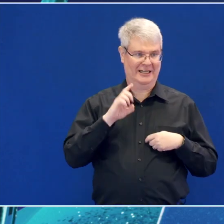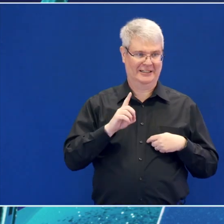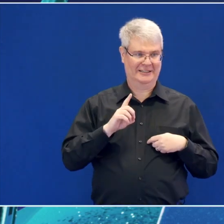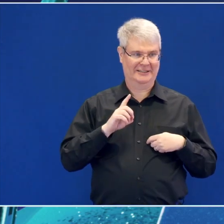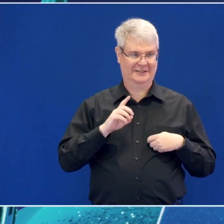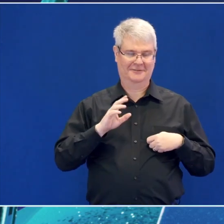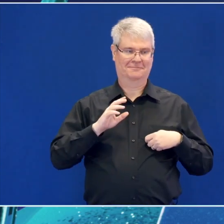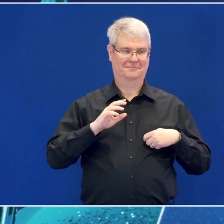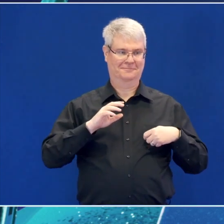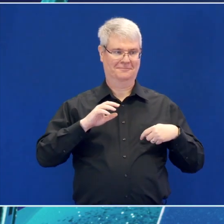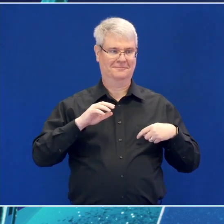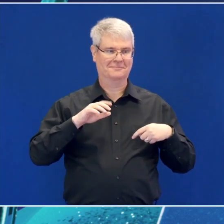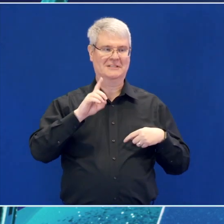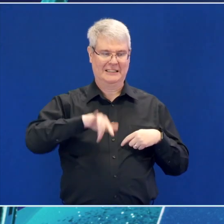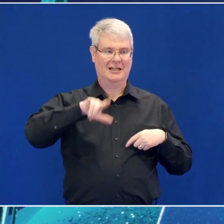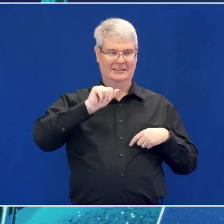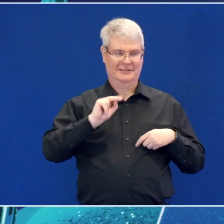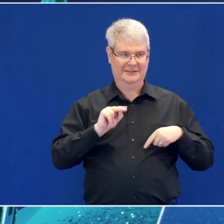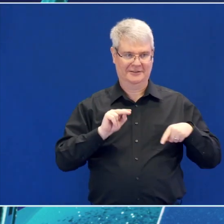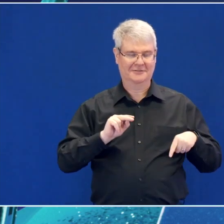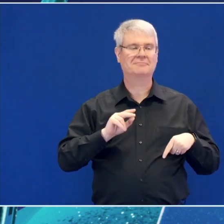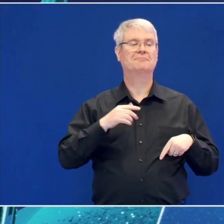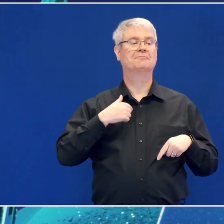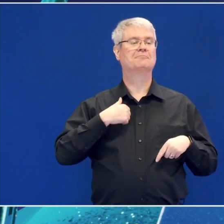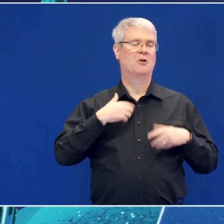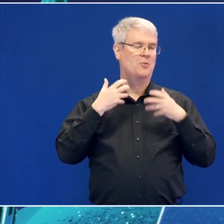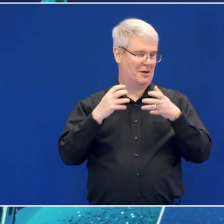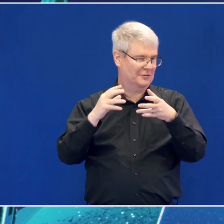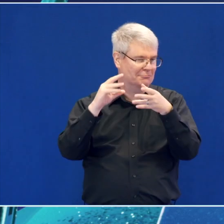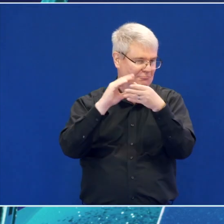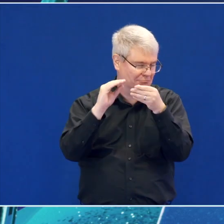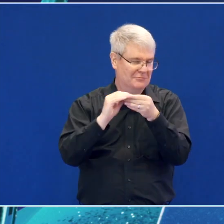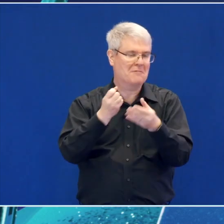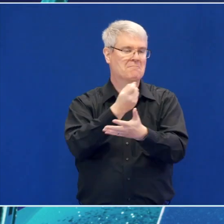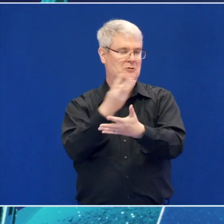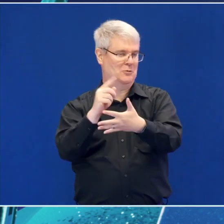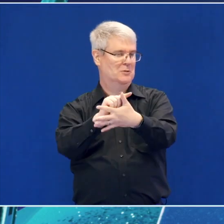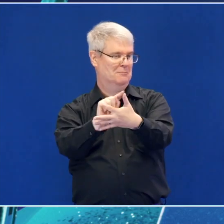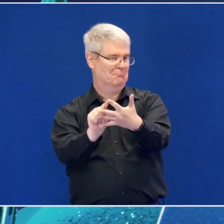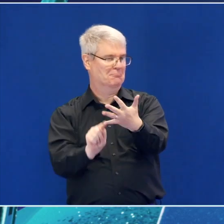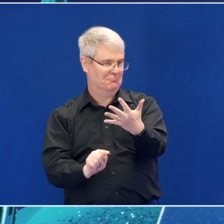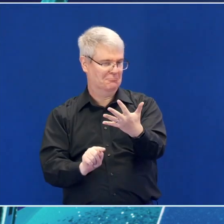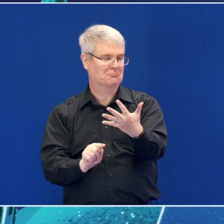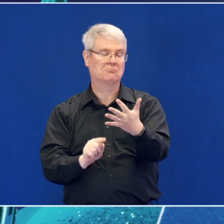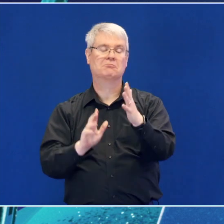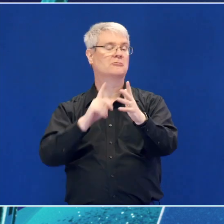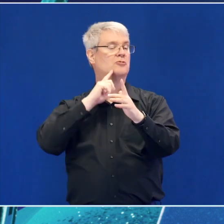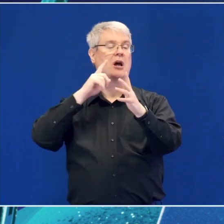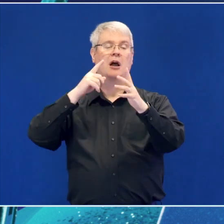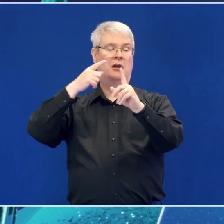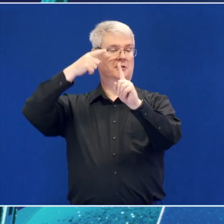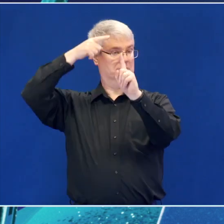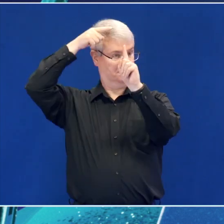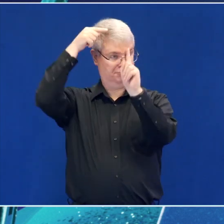and then I'll add a couple of points to that. At the end of the day, the problem is quite straightforward.